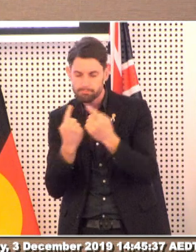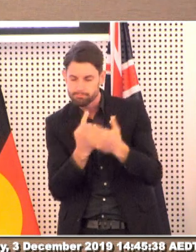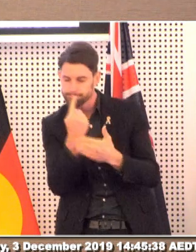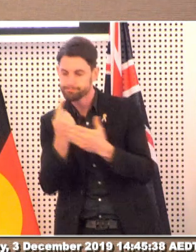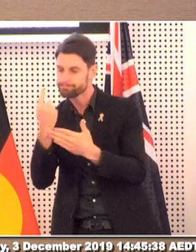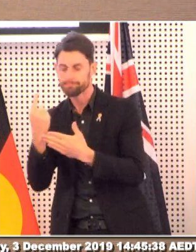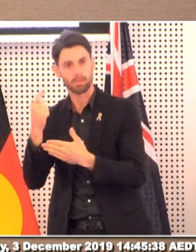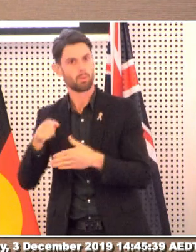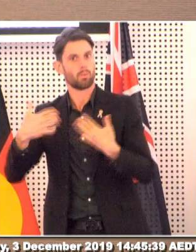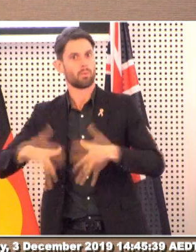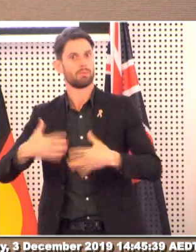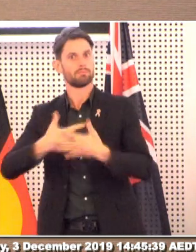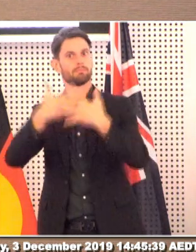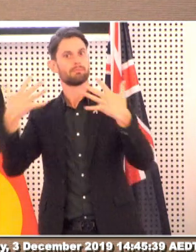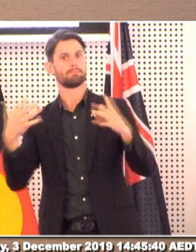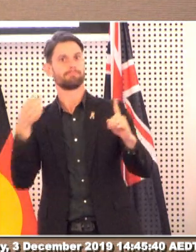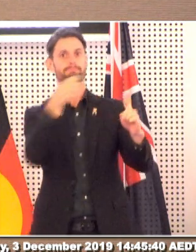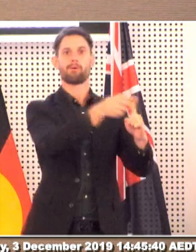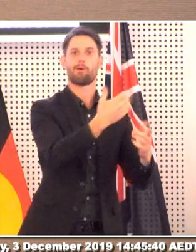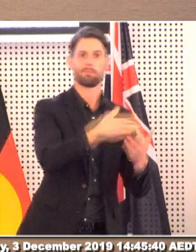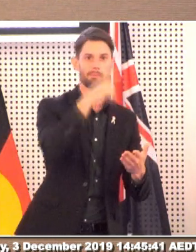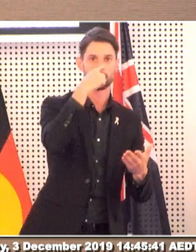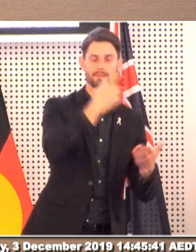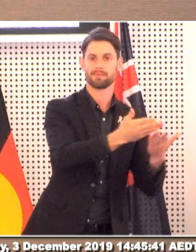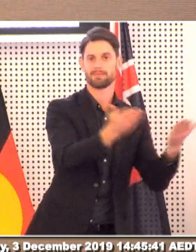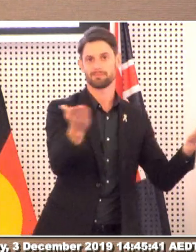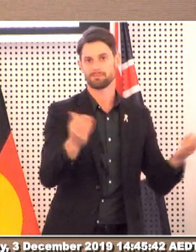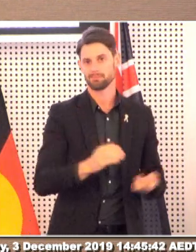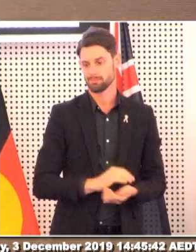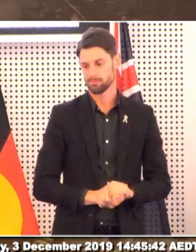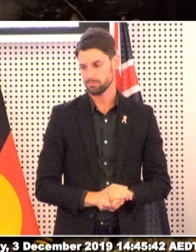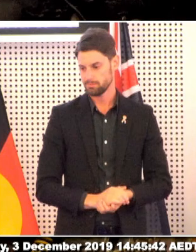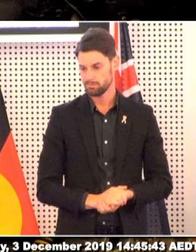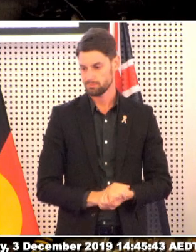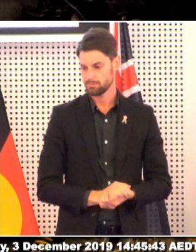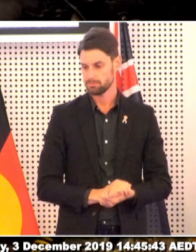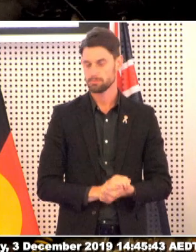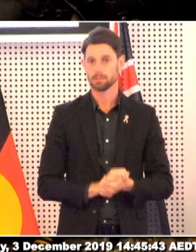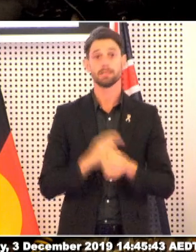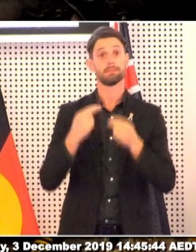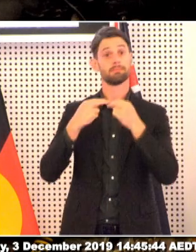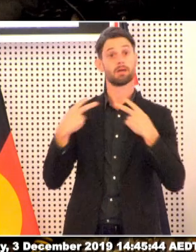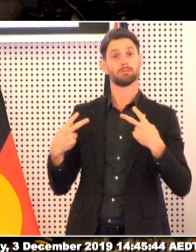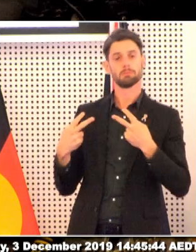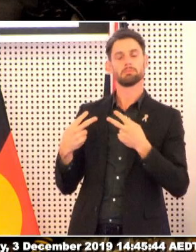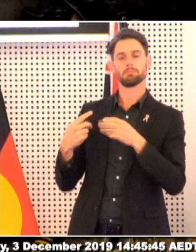see the differences in the office and the work that we do. Well, when we take an instrument like the Victorian Charter of